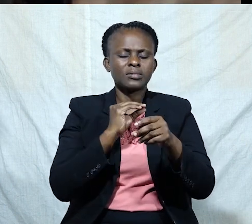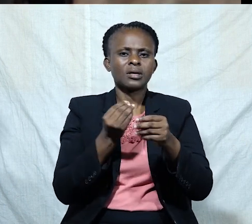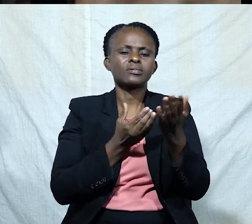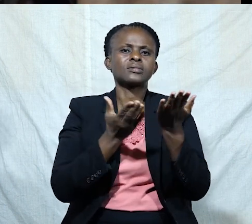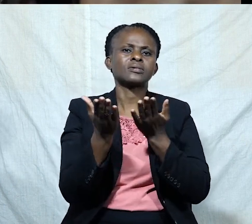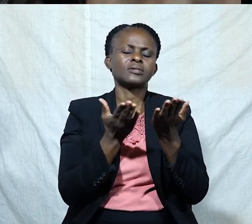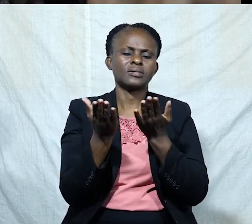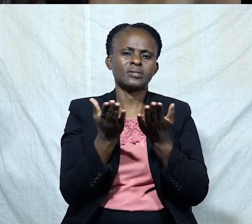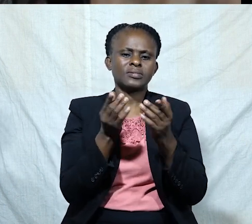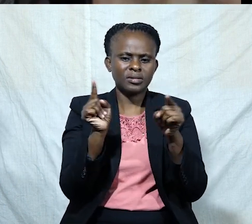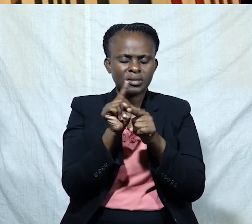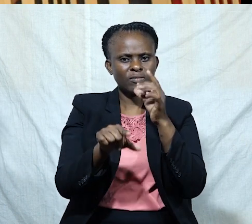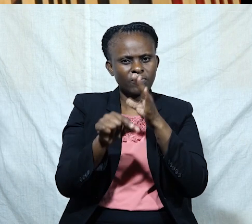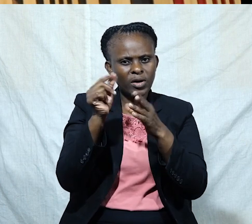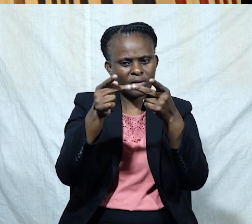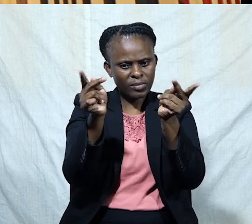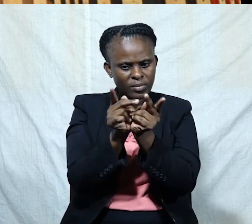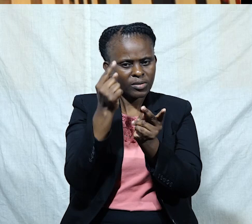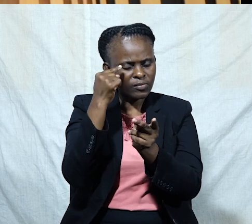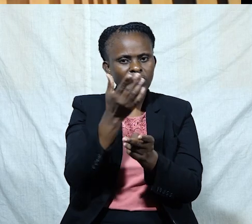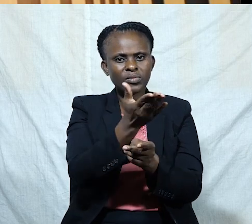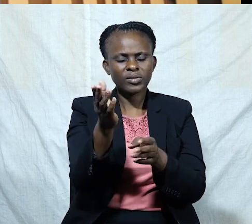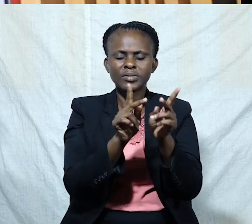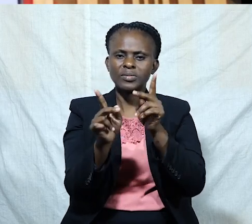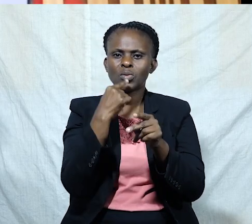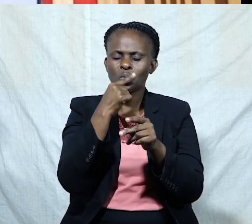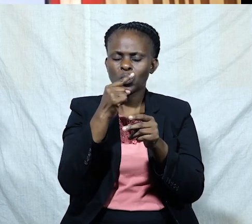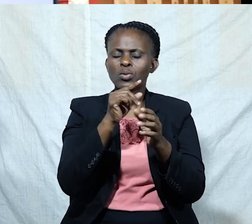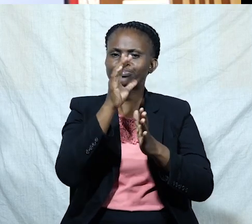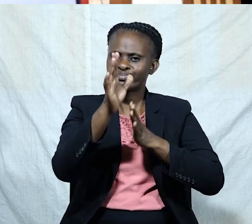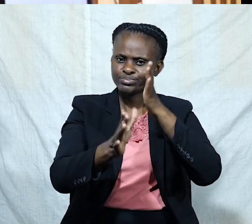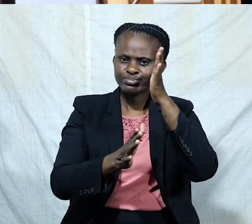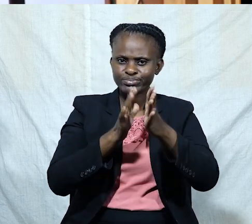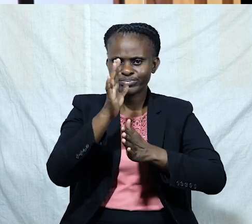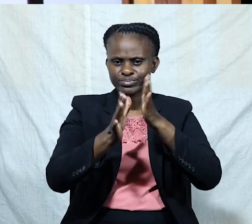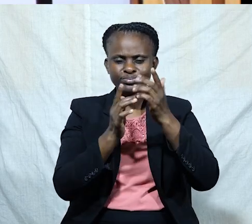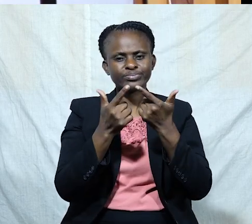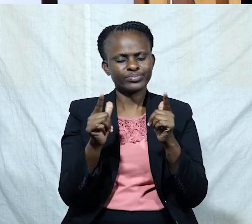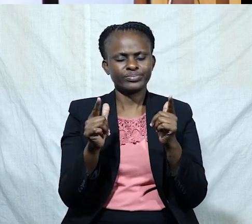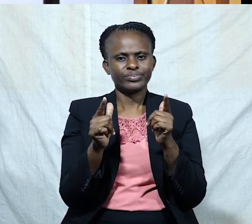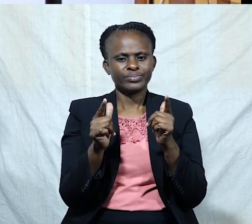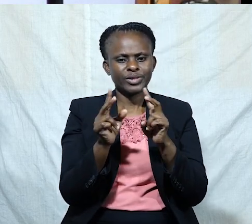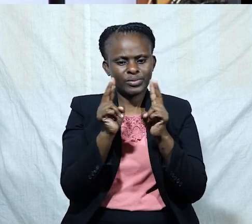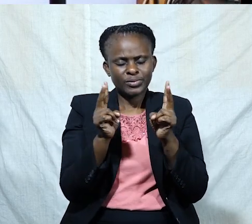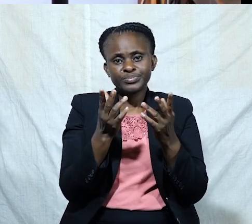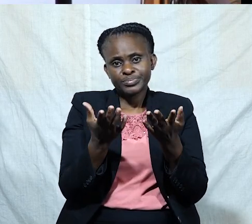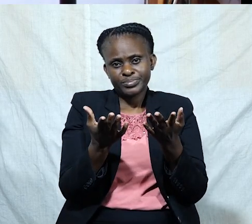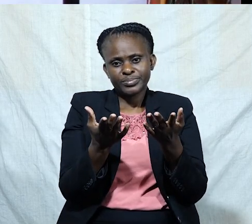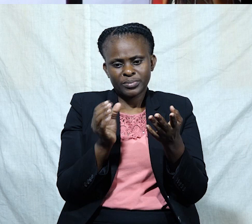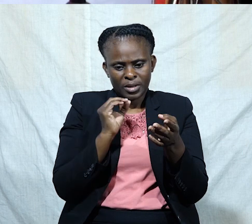and finding a space for these people who are doing the sign language. So our needs were: